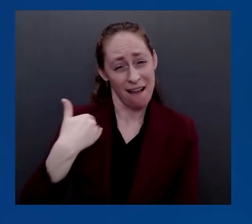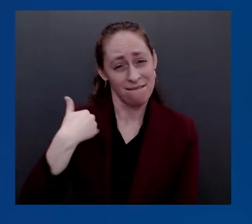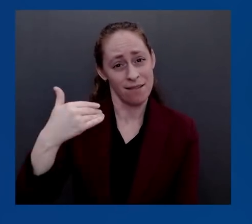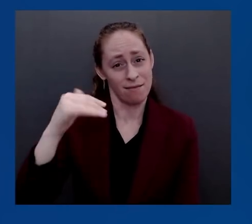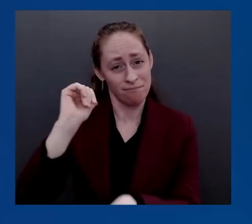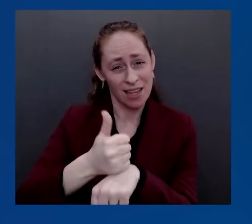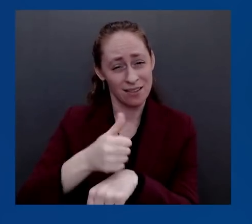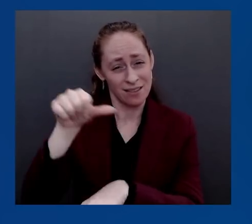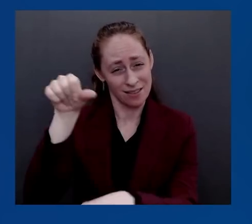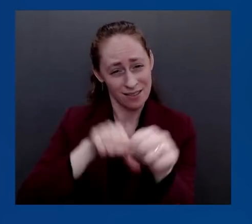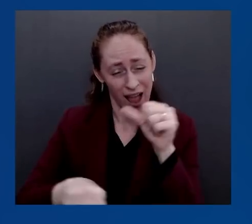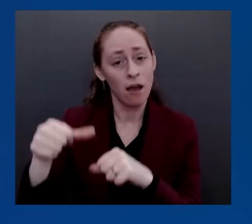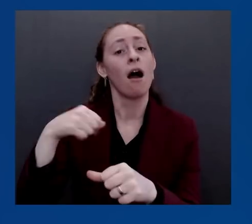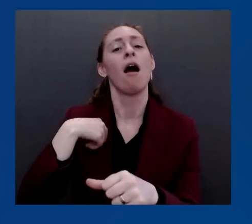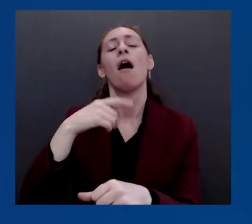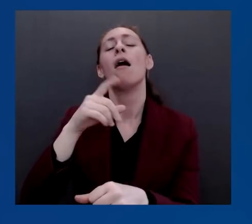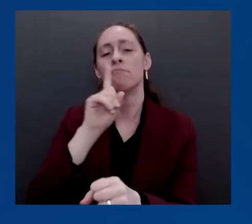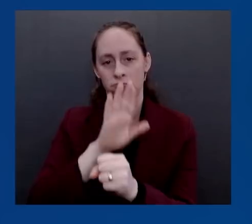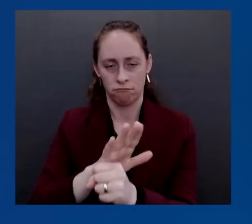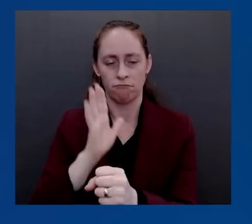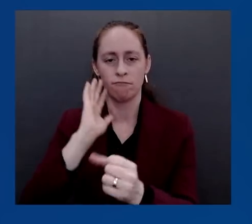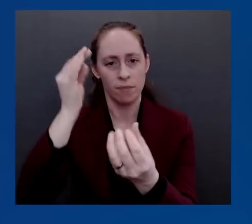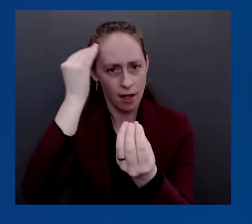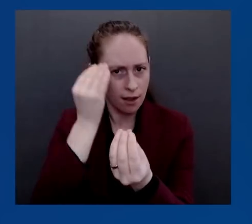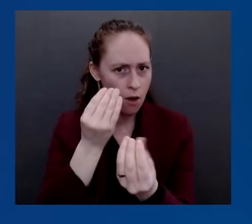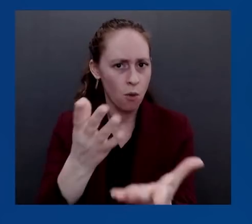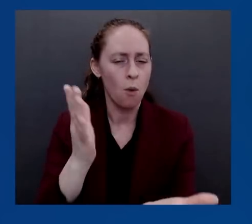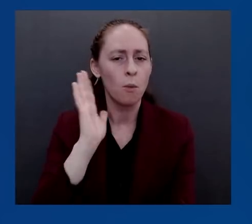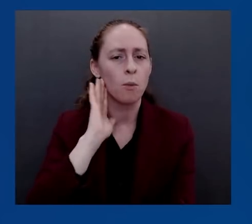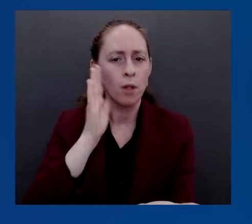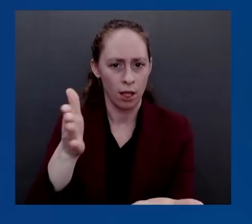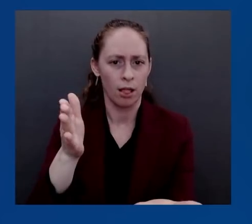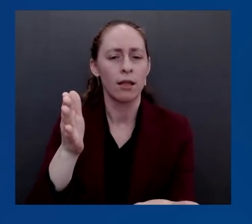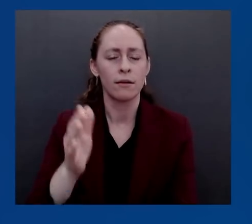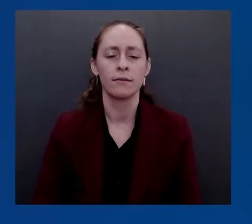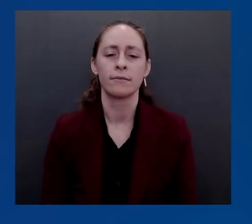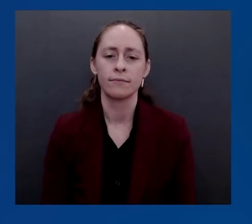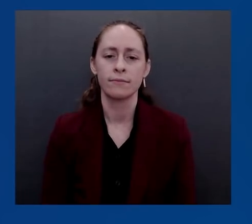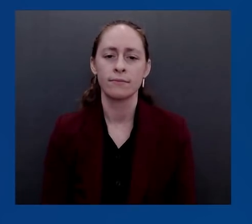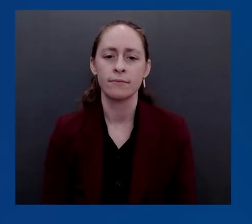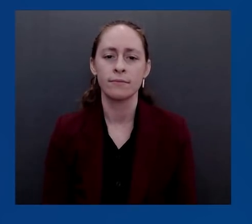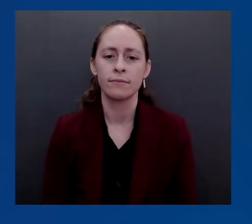burden in your community, there are still very important times to continue to wear your mask.